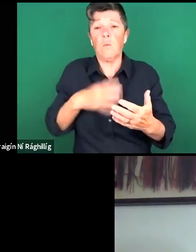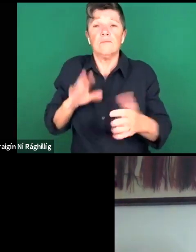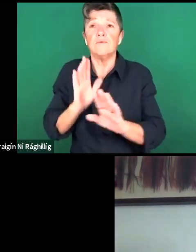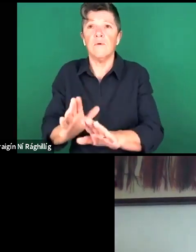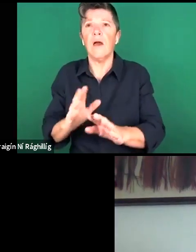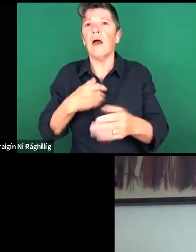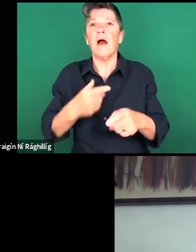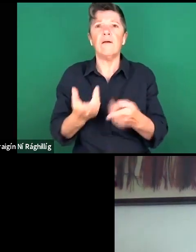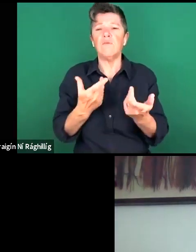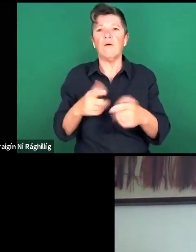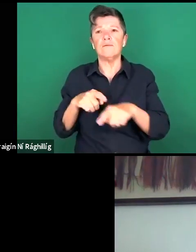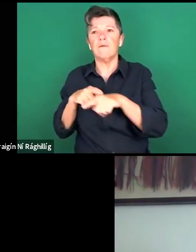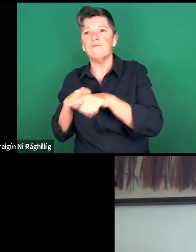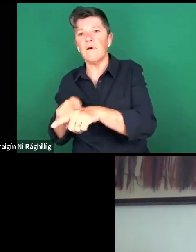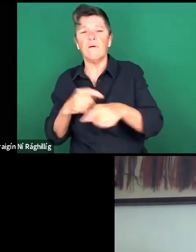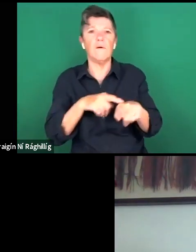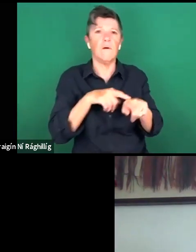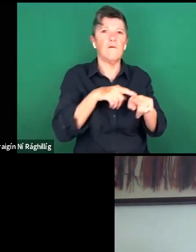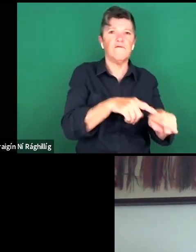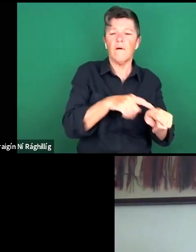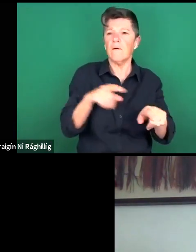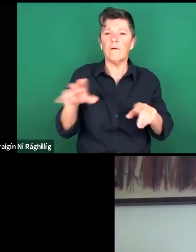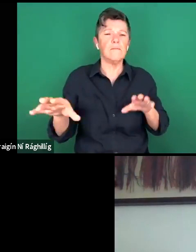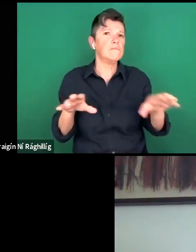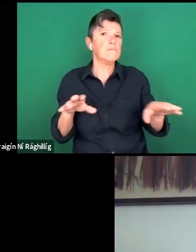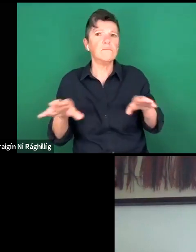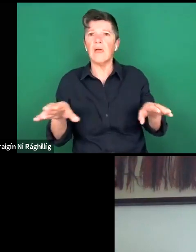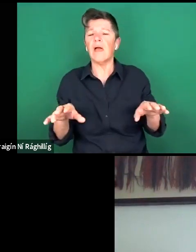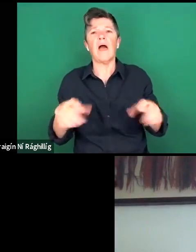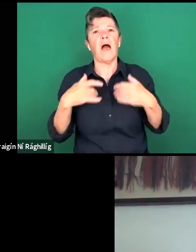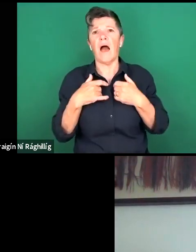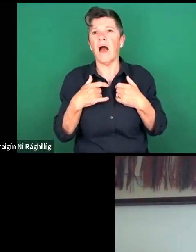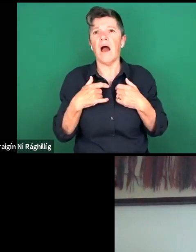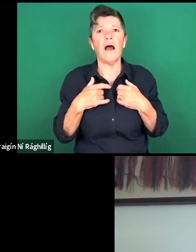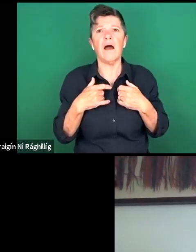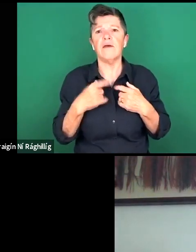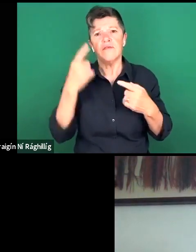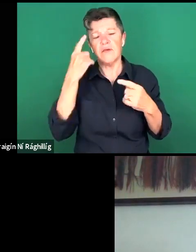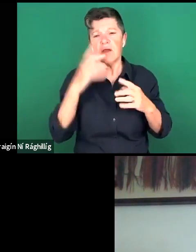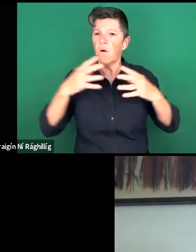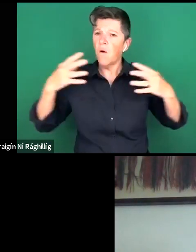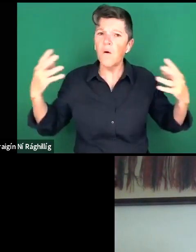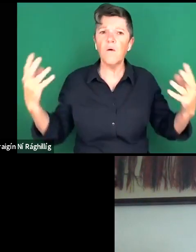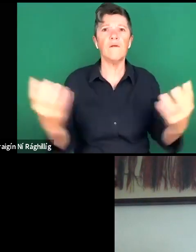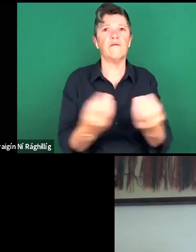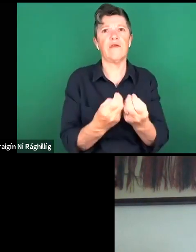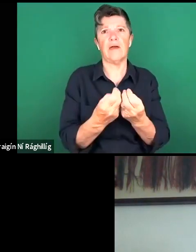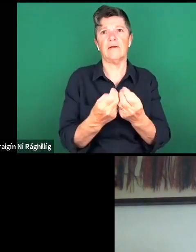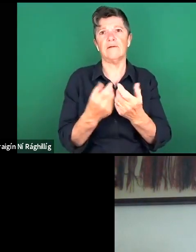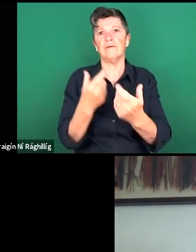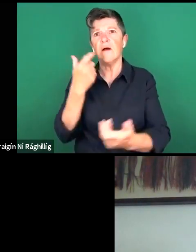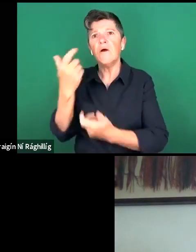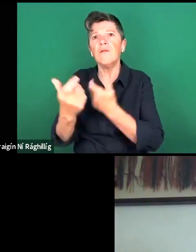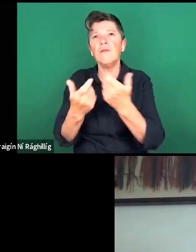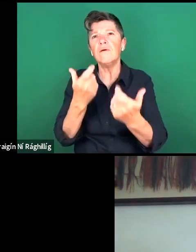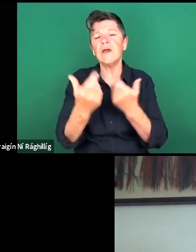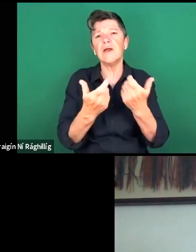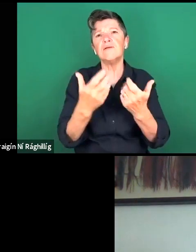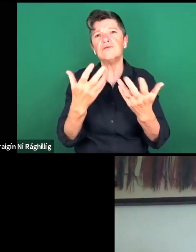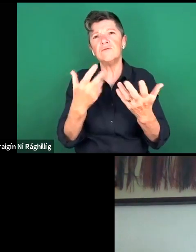I would note is that very few colleagues who work in similar fields will engage with the work I do.